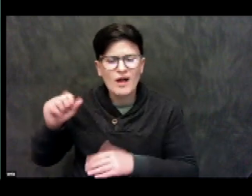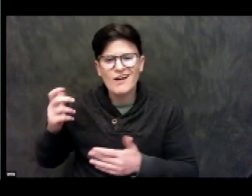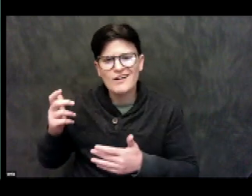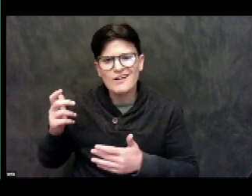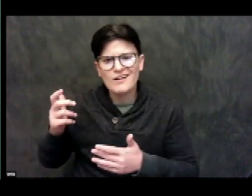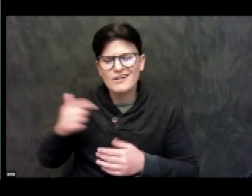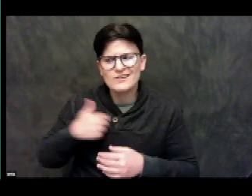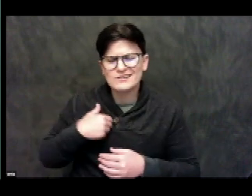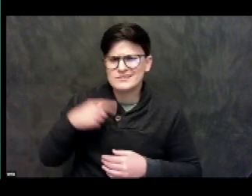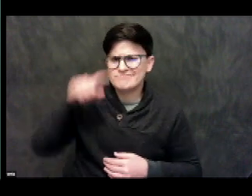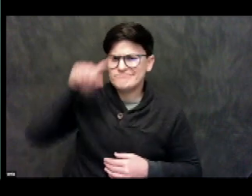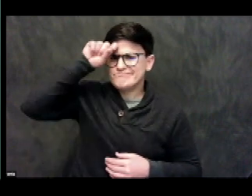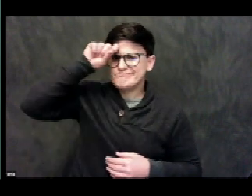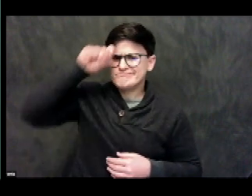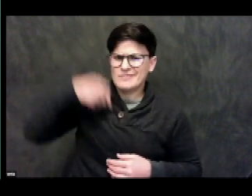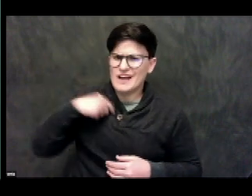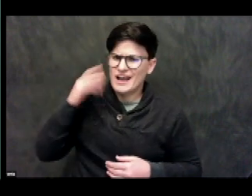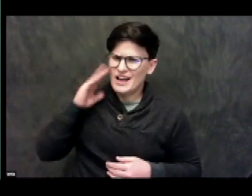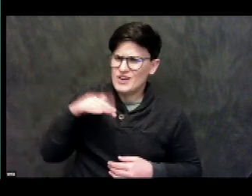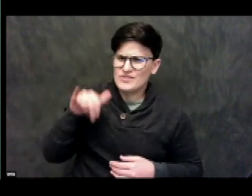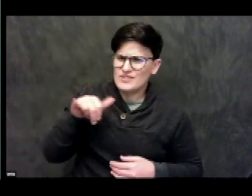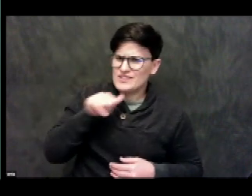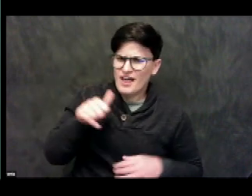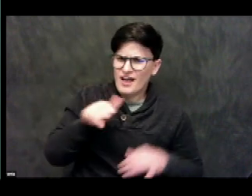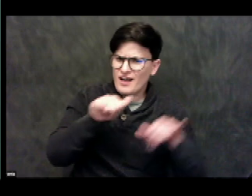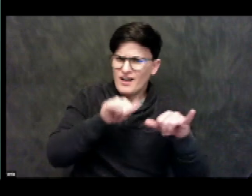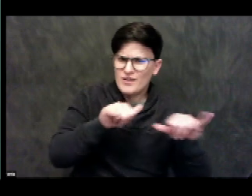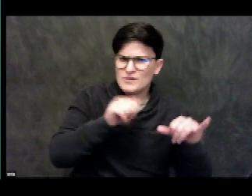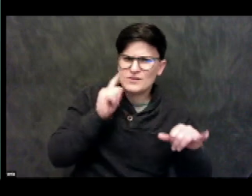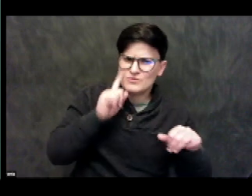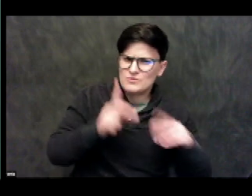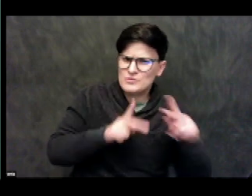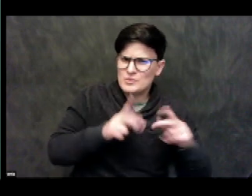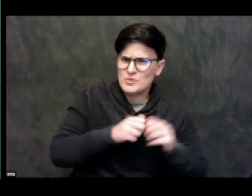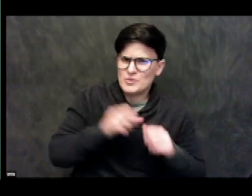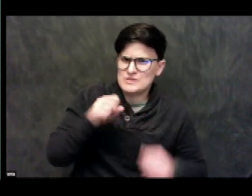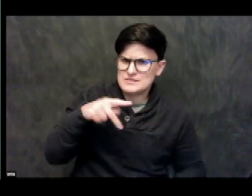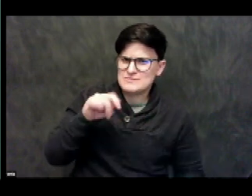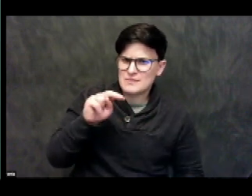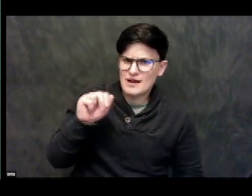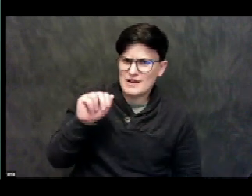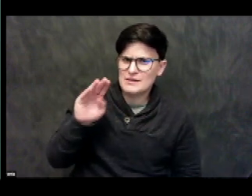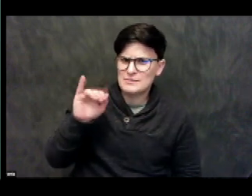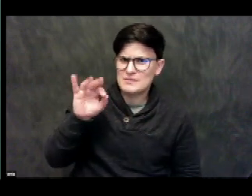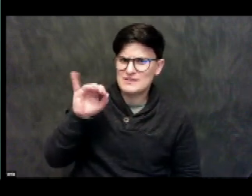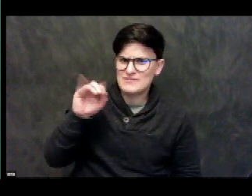Spinoda who have given birth general no issues.